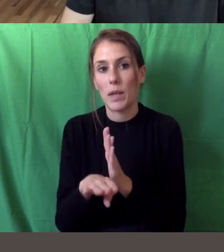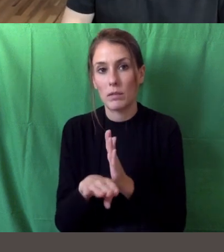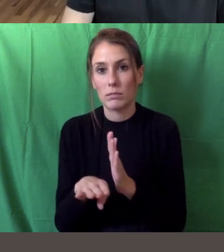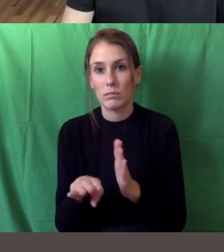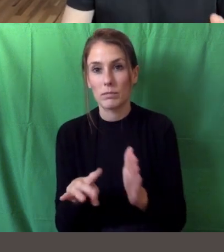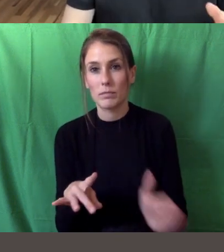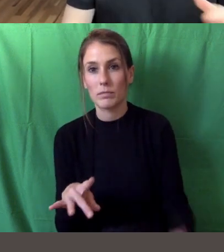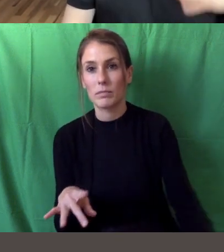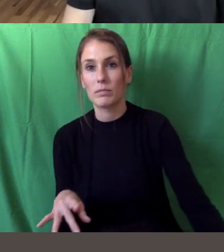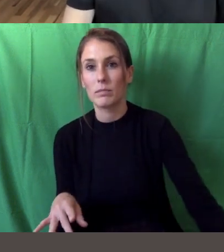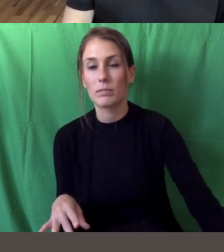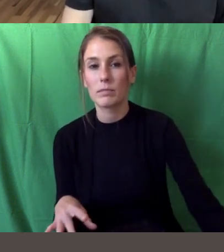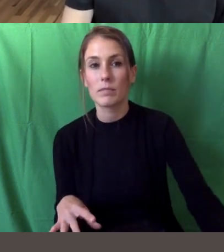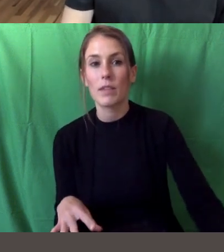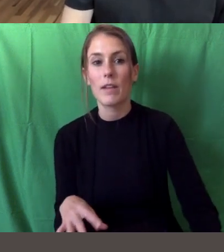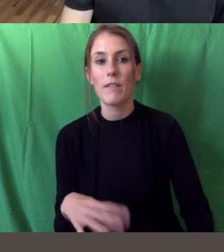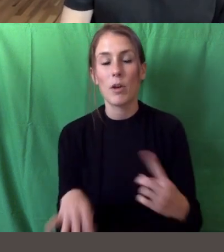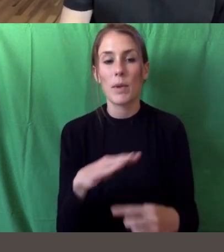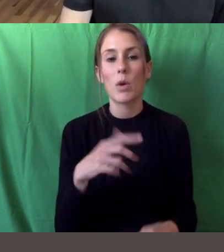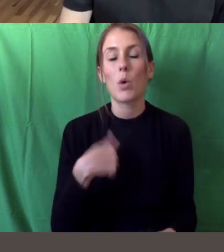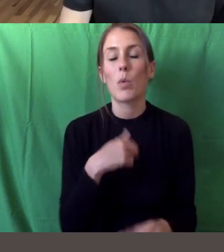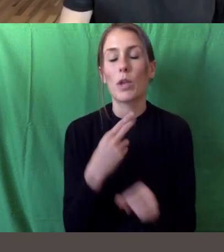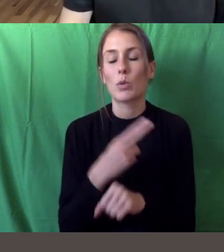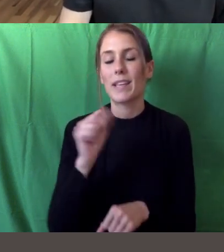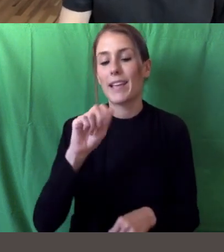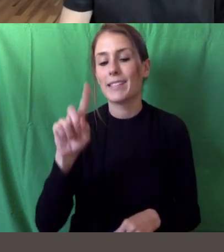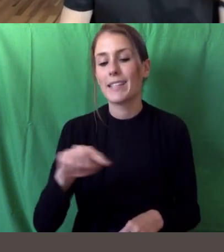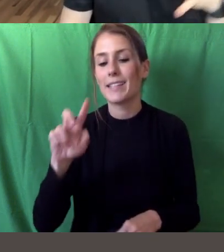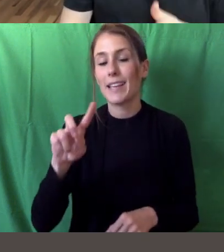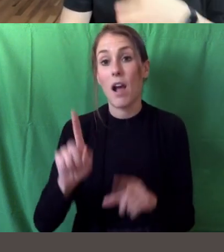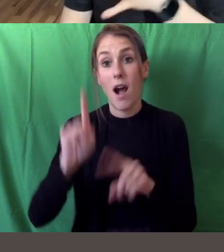So we used azd up earlier, which is packaging, provisioning,